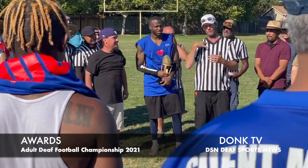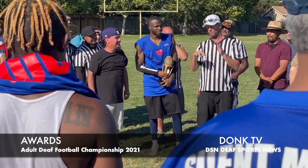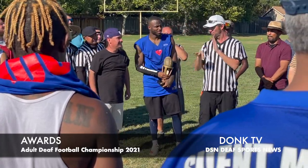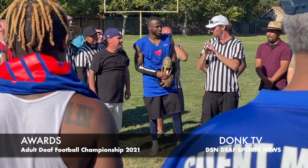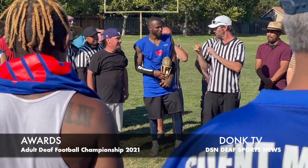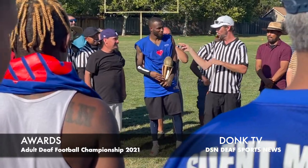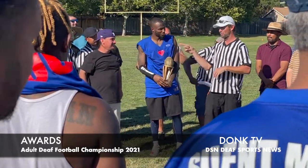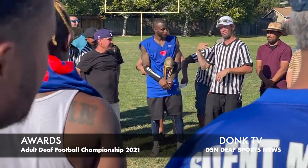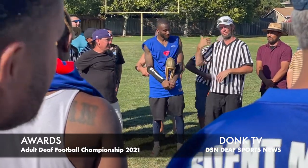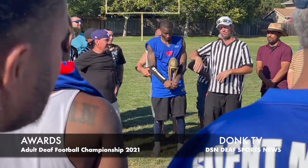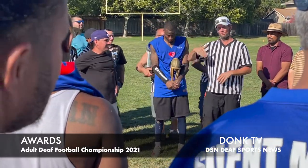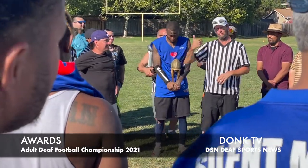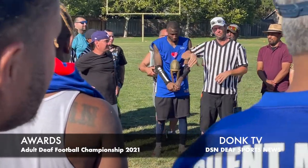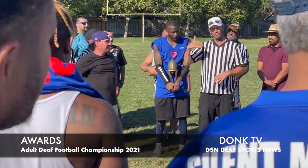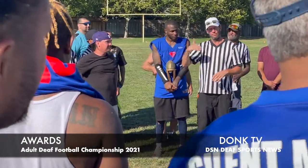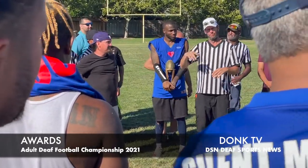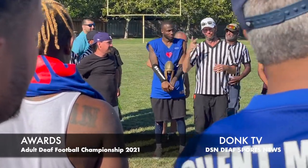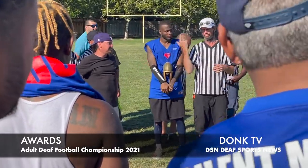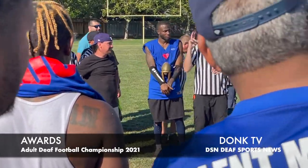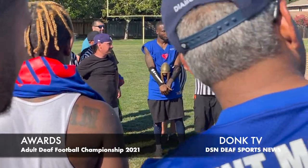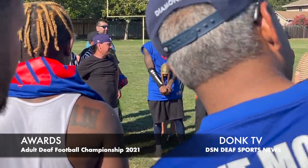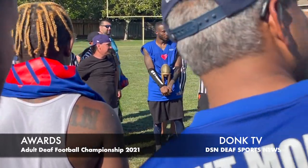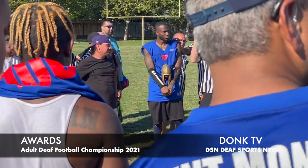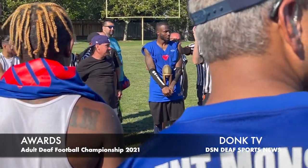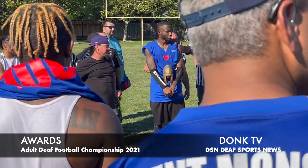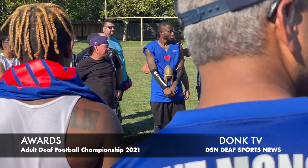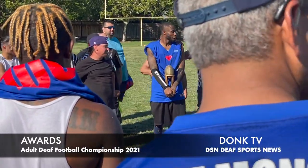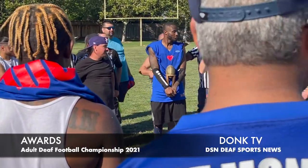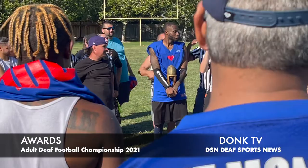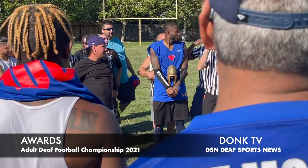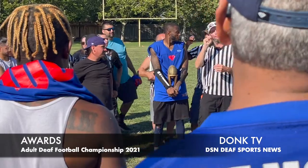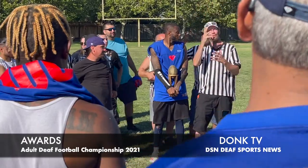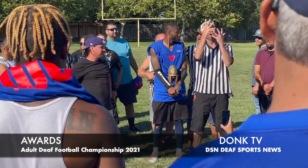Reason why I picked him amazing player